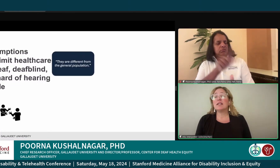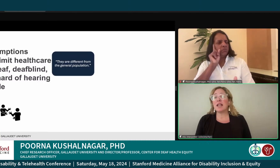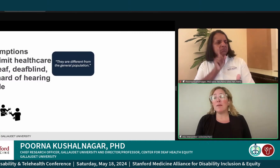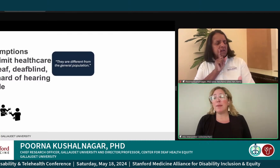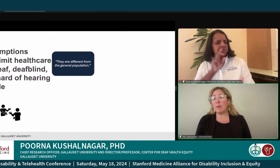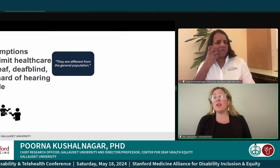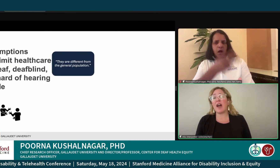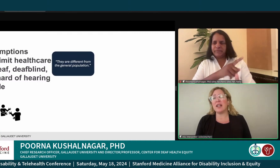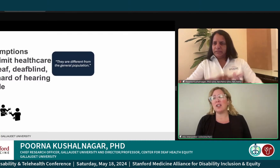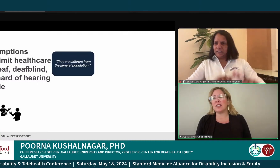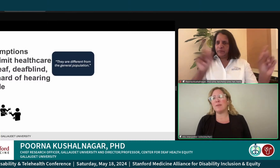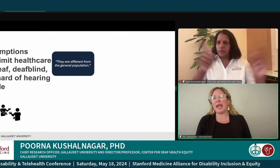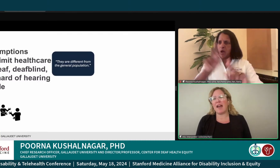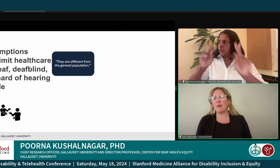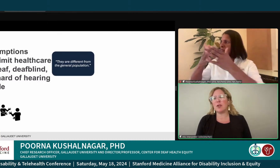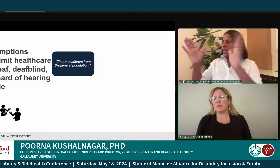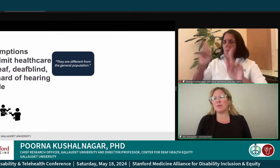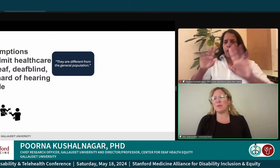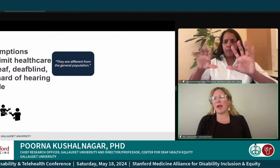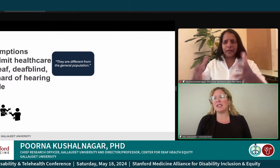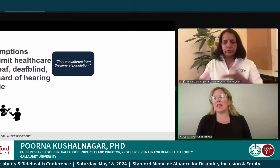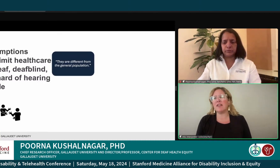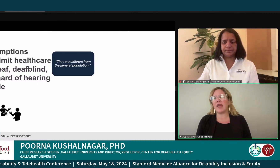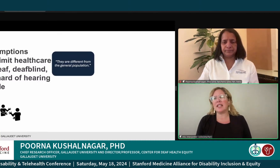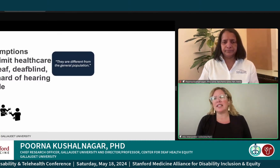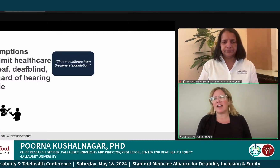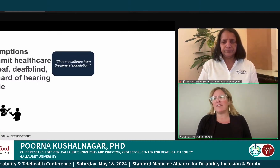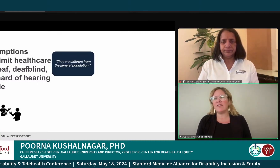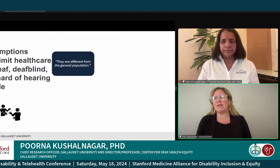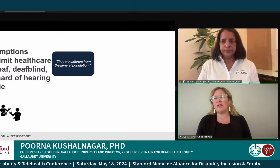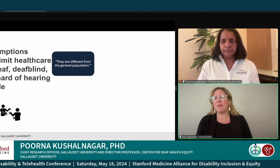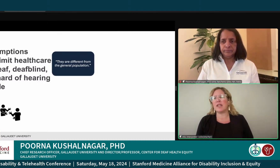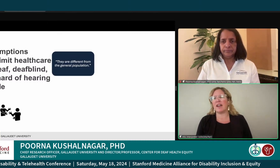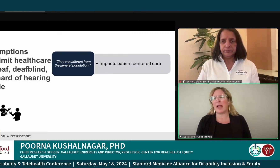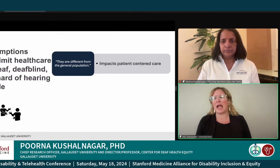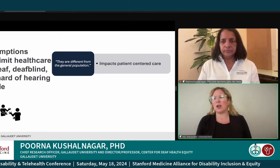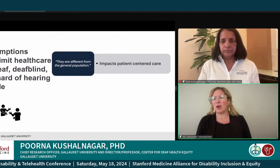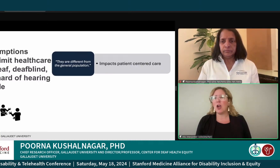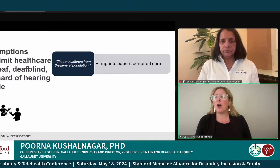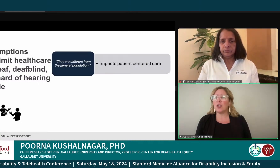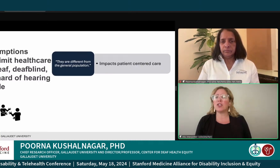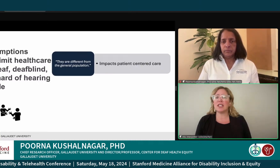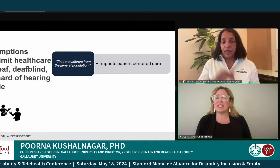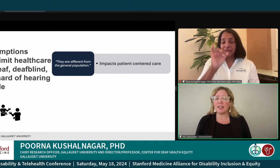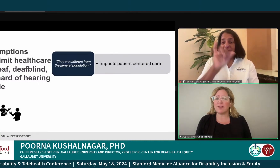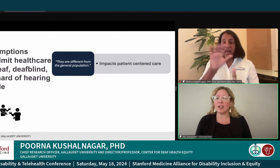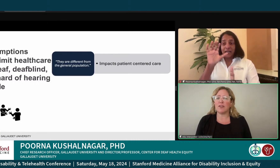Some providers may have a perspective that a deaf, deafblind or person is different